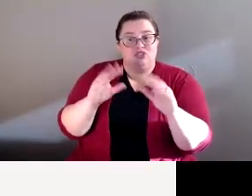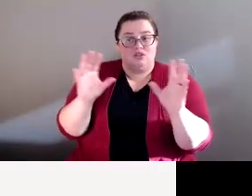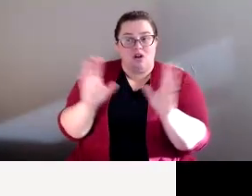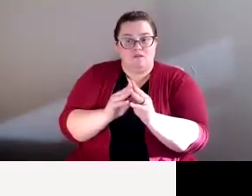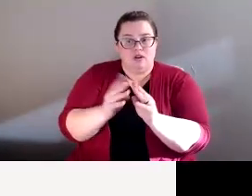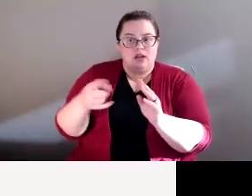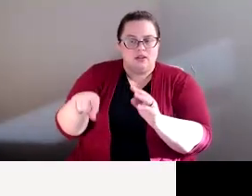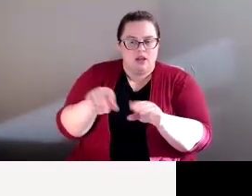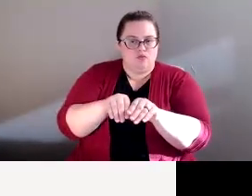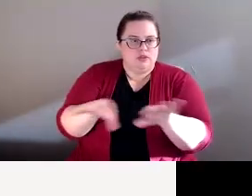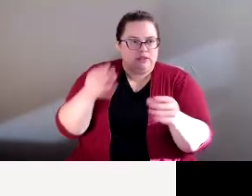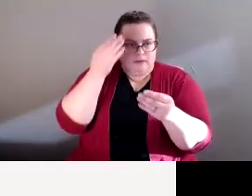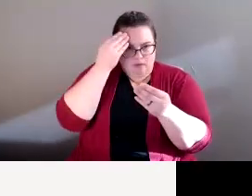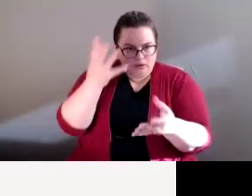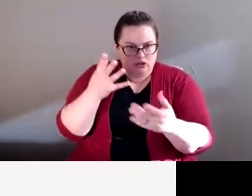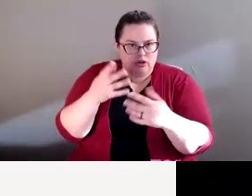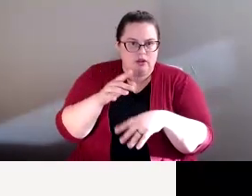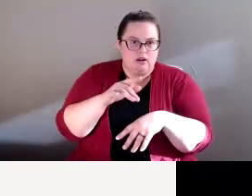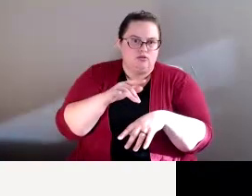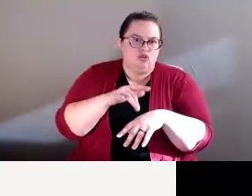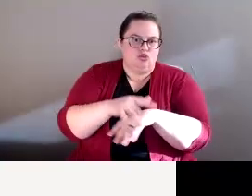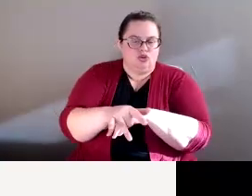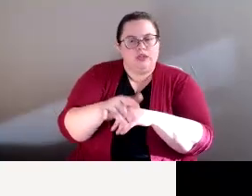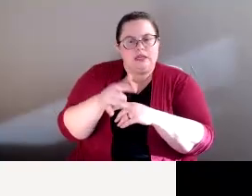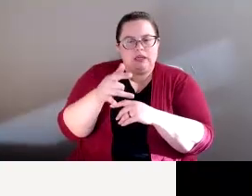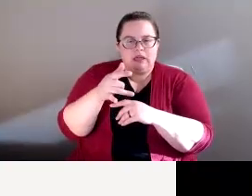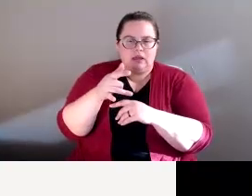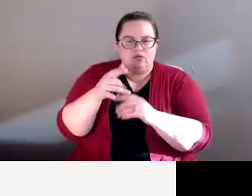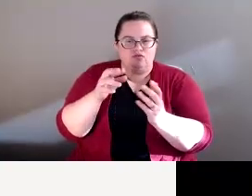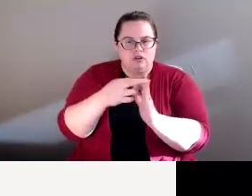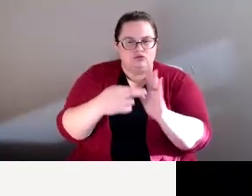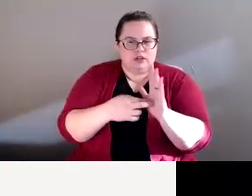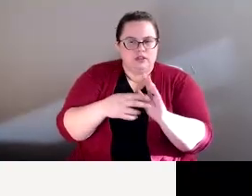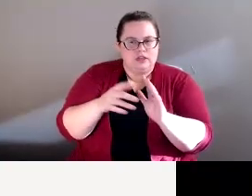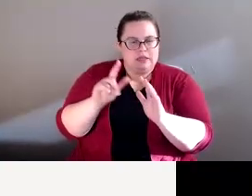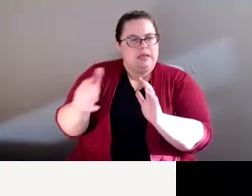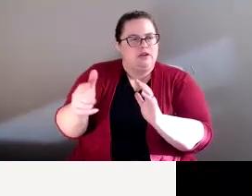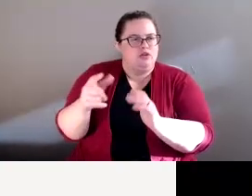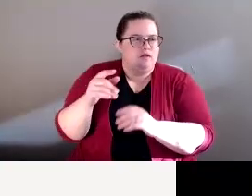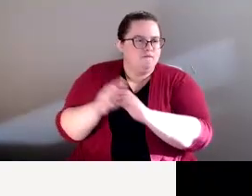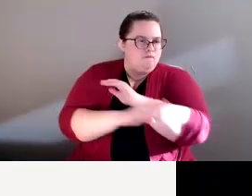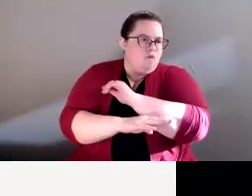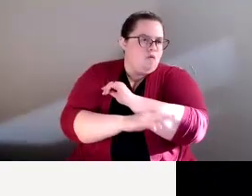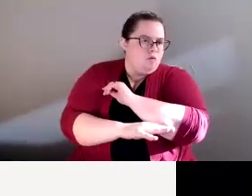registration starting later in the fall. And so if you're interested, you know, you can take a look at their